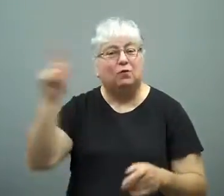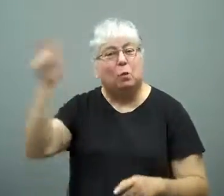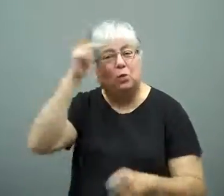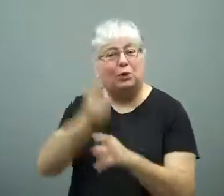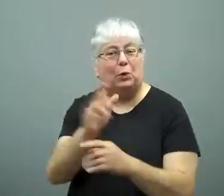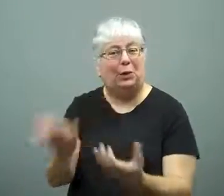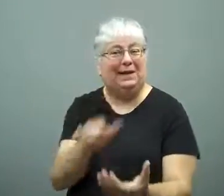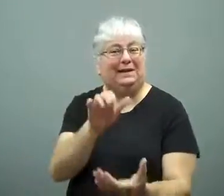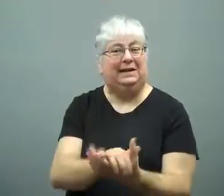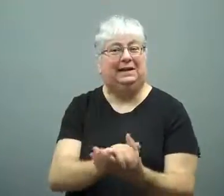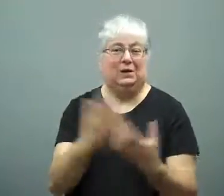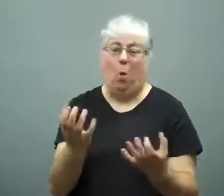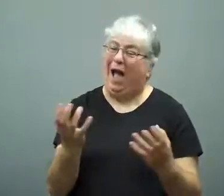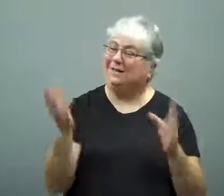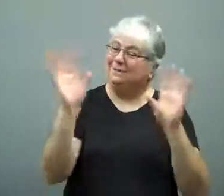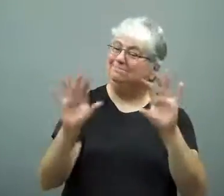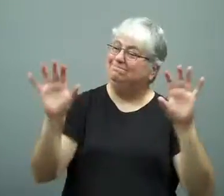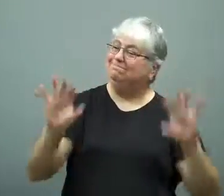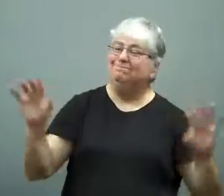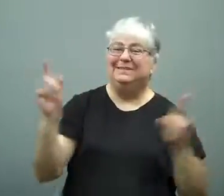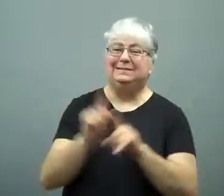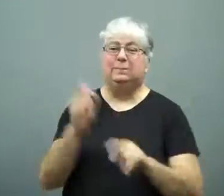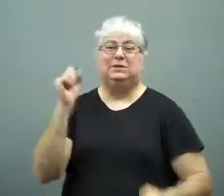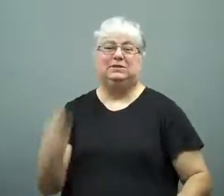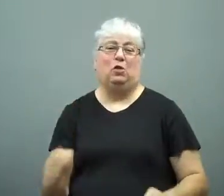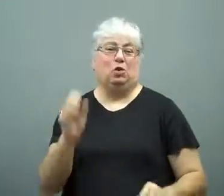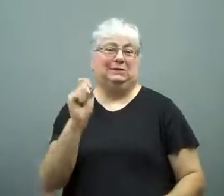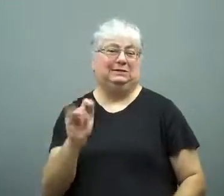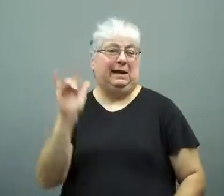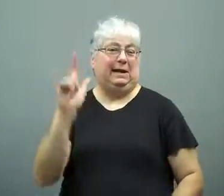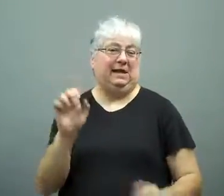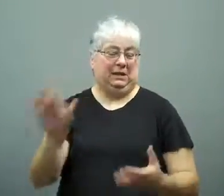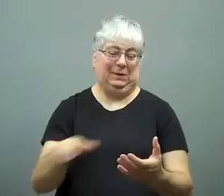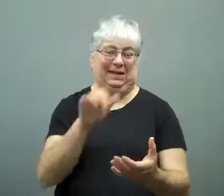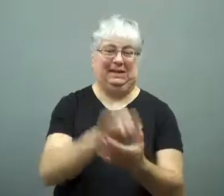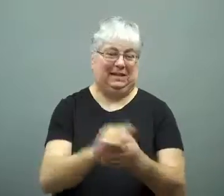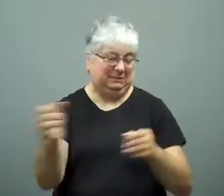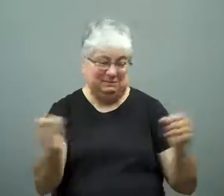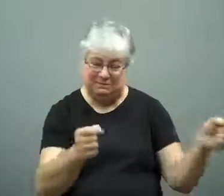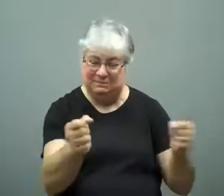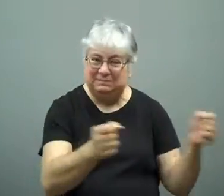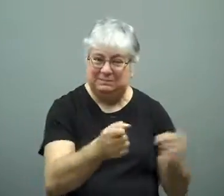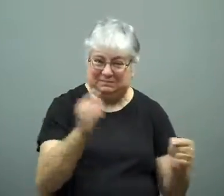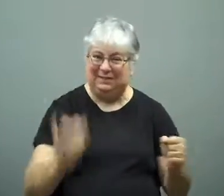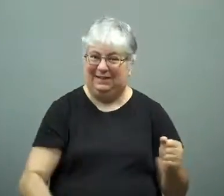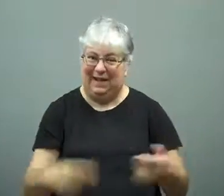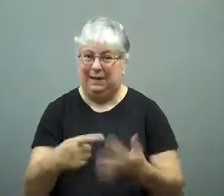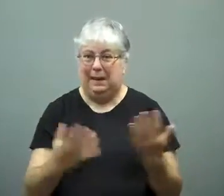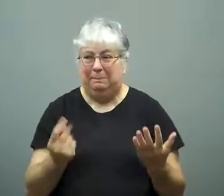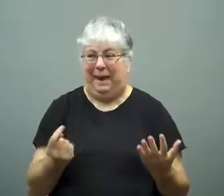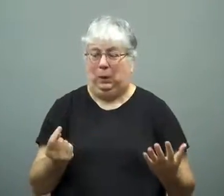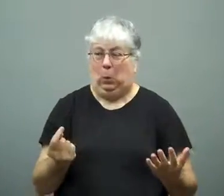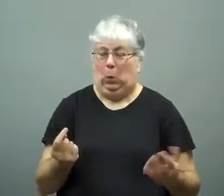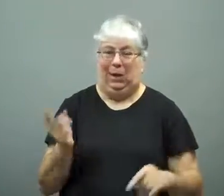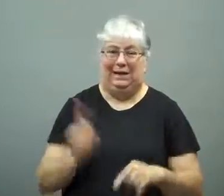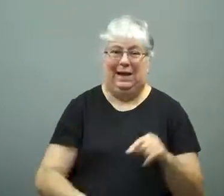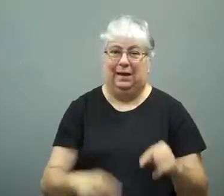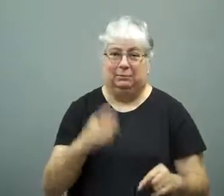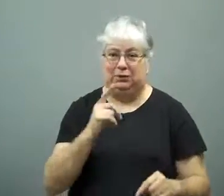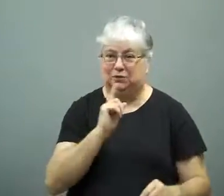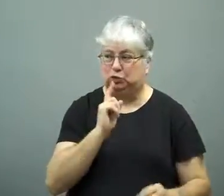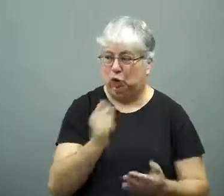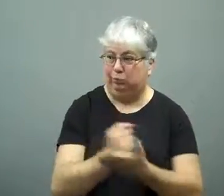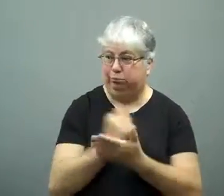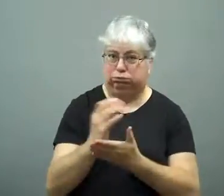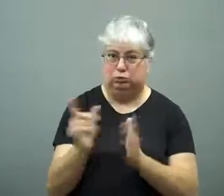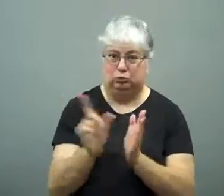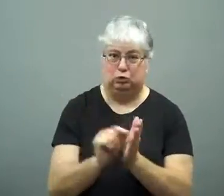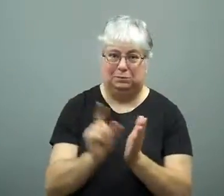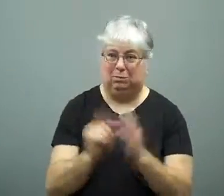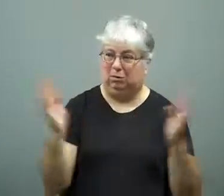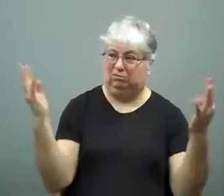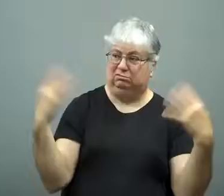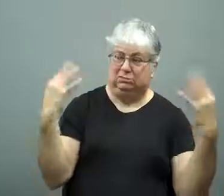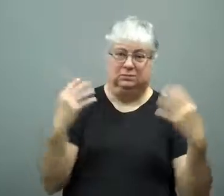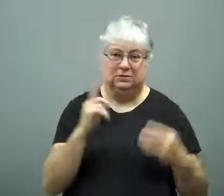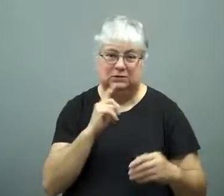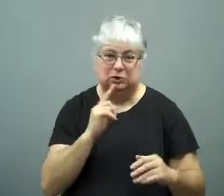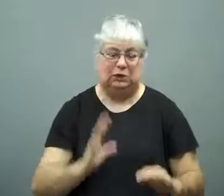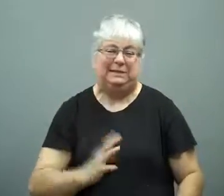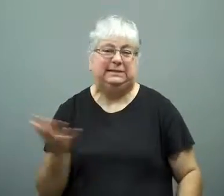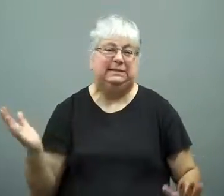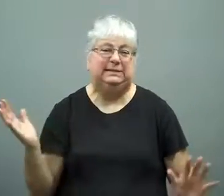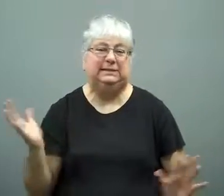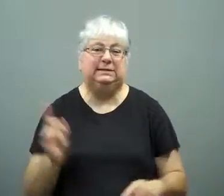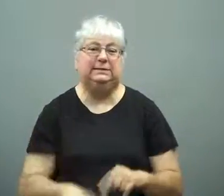for her brother's wedding to have it "Southern Style."